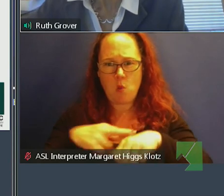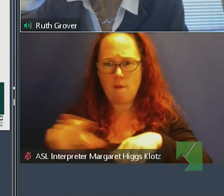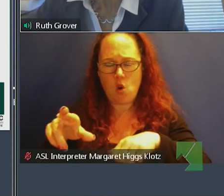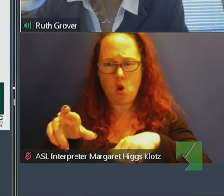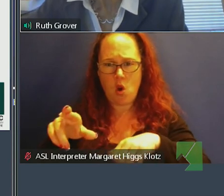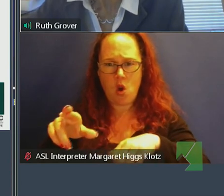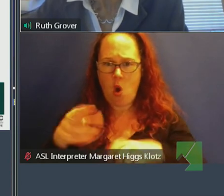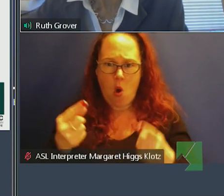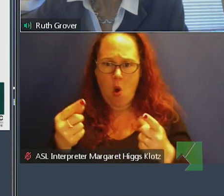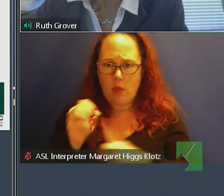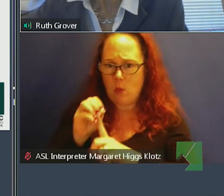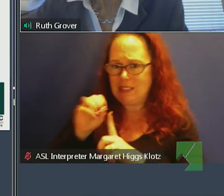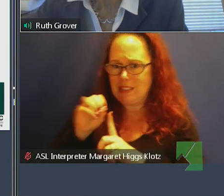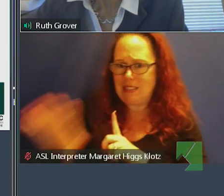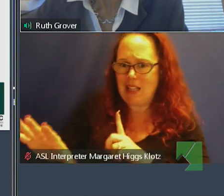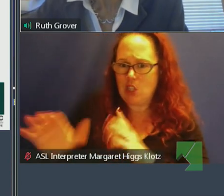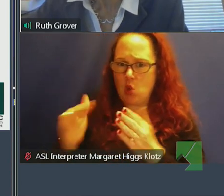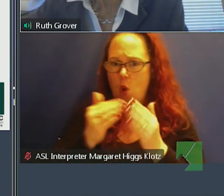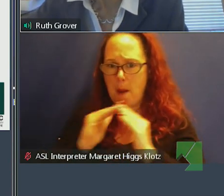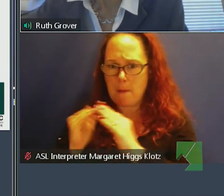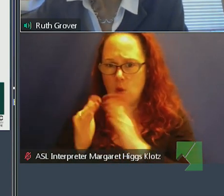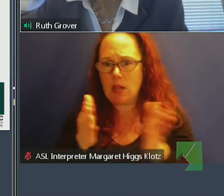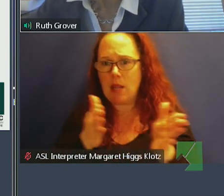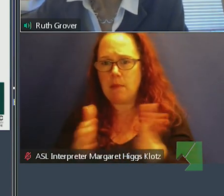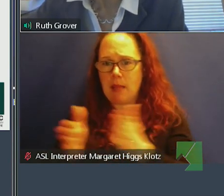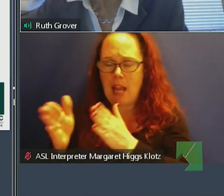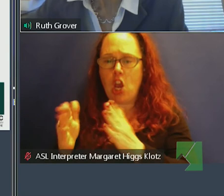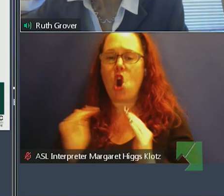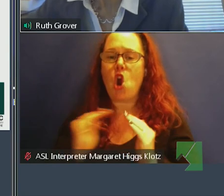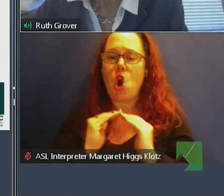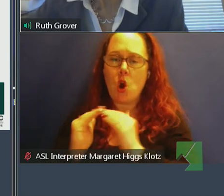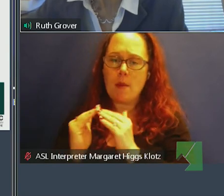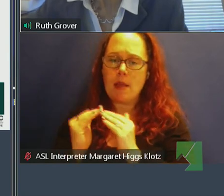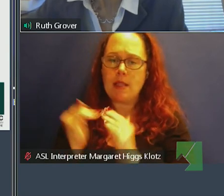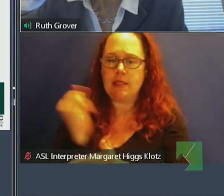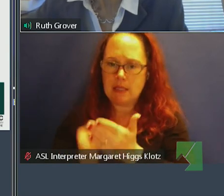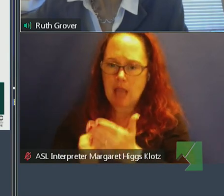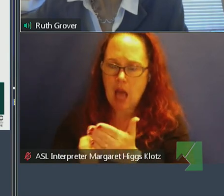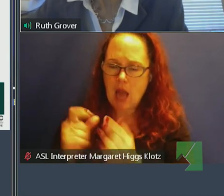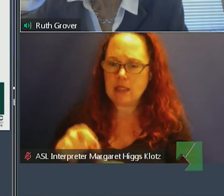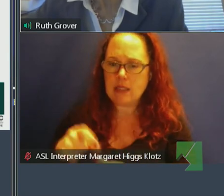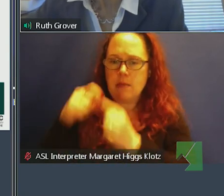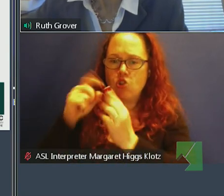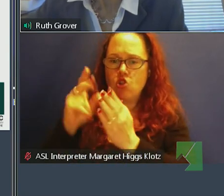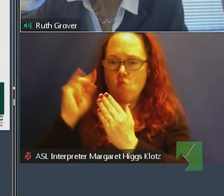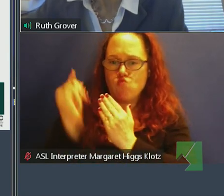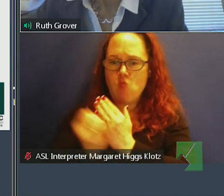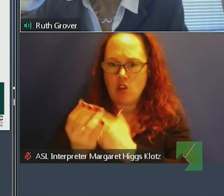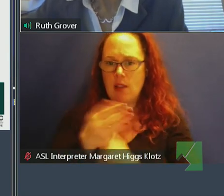community planning, environmental planning, urban design, special projects, and transportation planning.